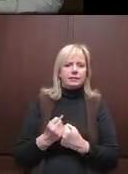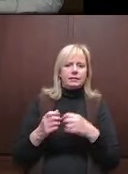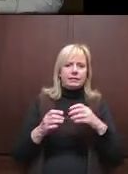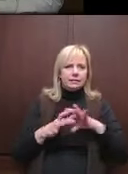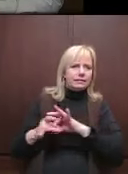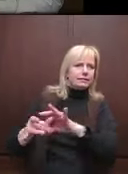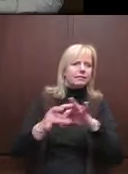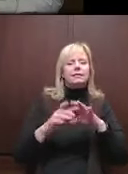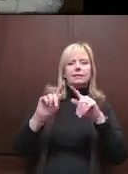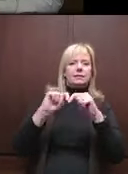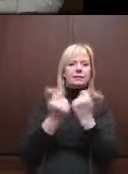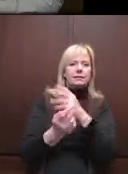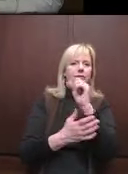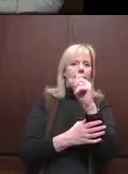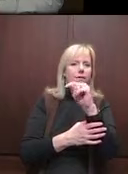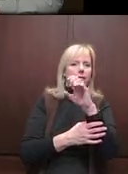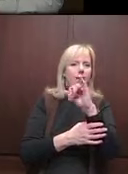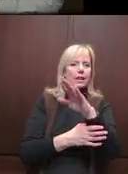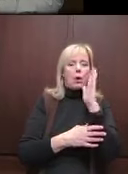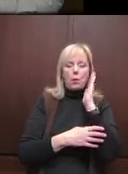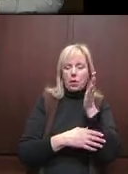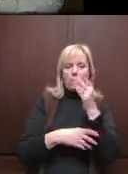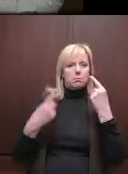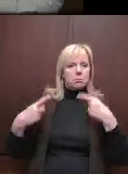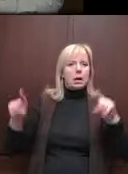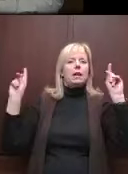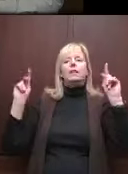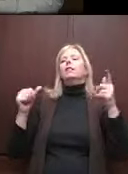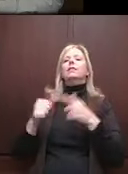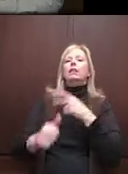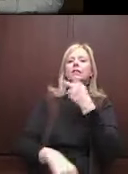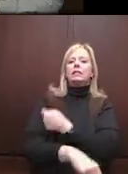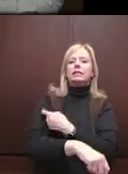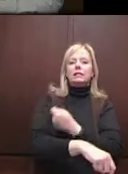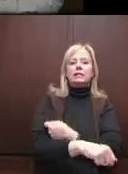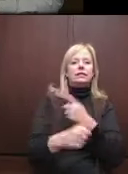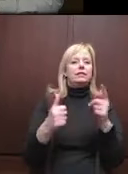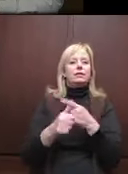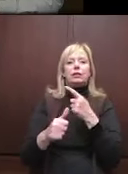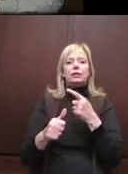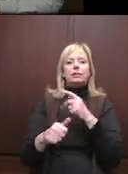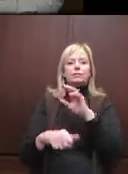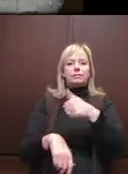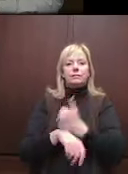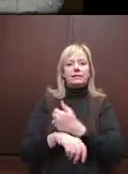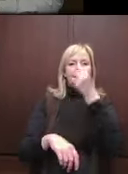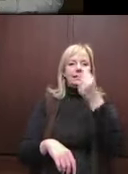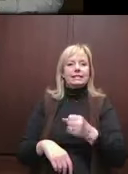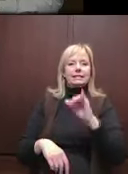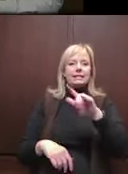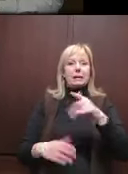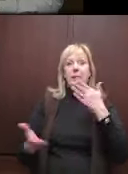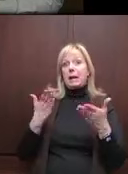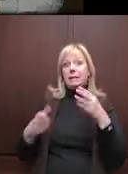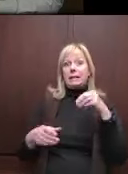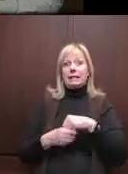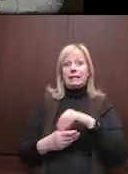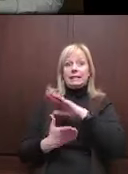Tim St. Clair is going to deliver the first mass vaccination site in Southern Illinois, certainly, maybe even in central or southern Illinois, and